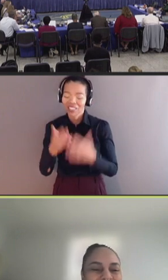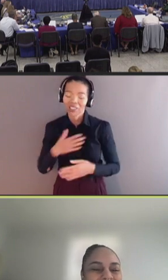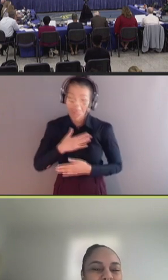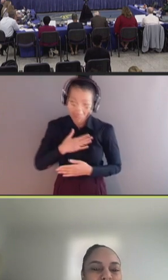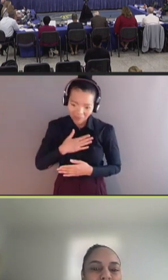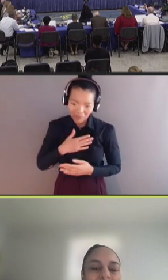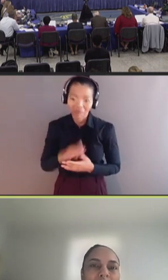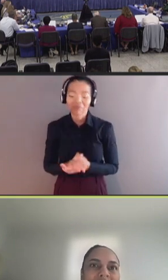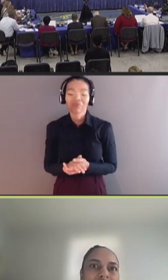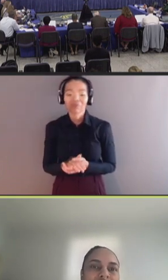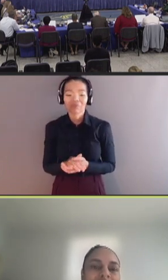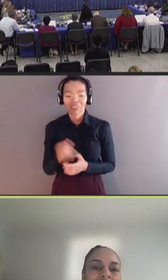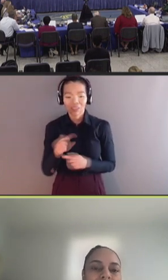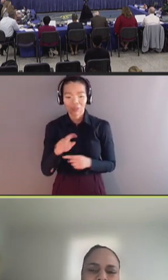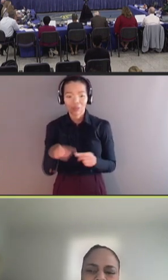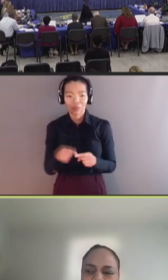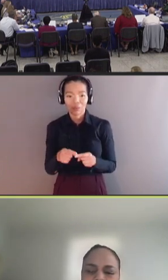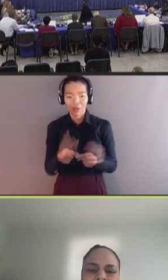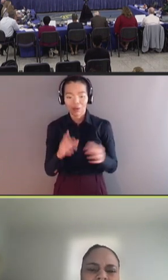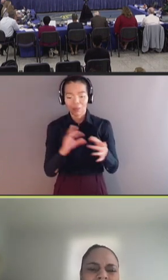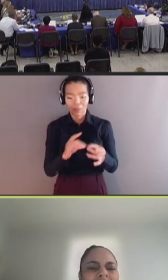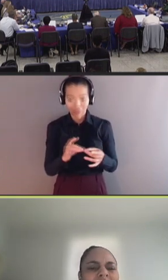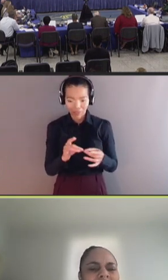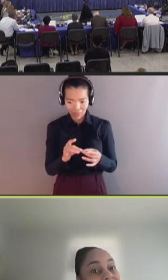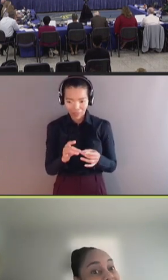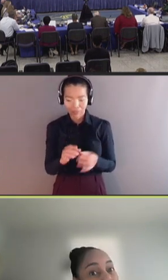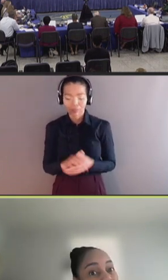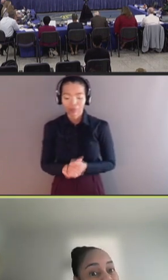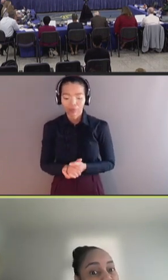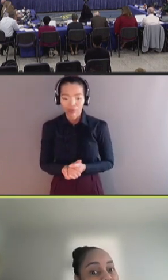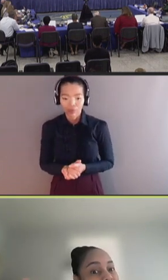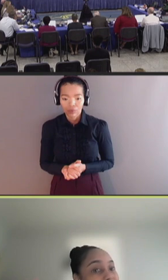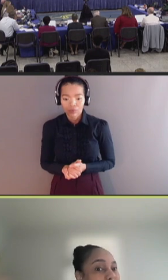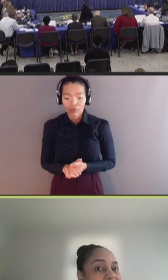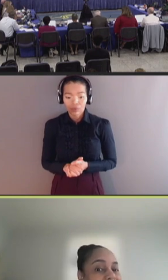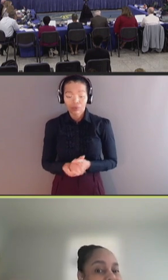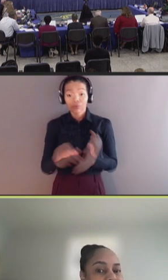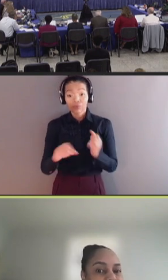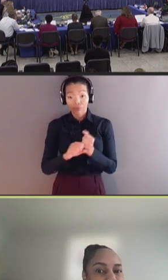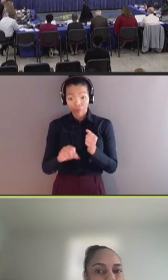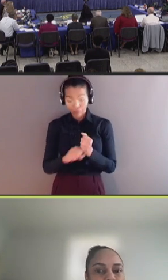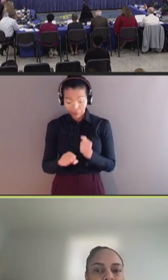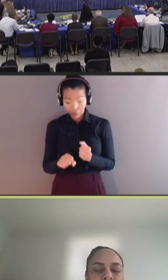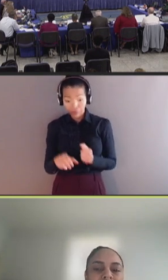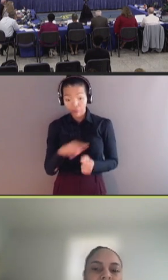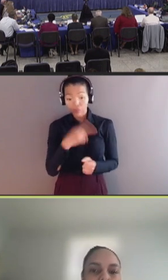Just a little bit about the messages. The campaign's brand, Risk Less. Do More,